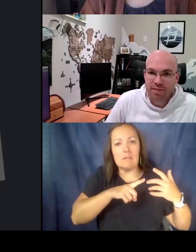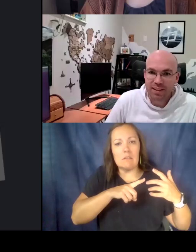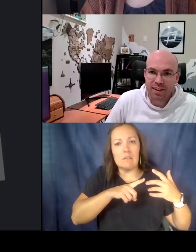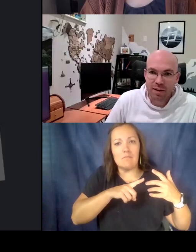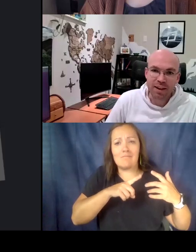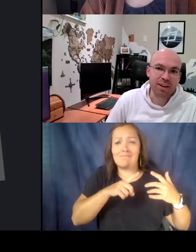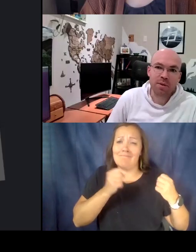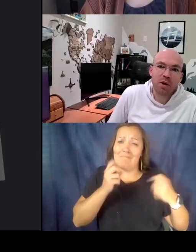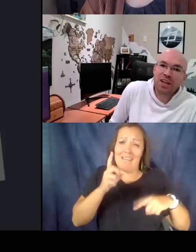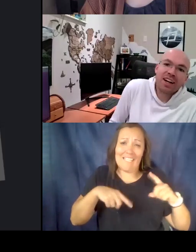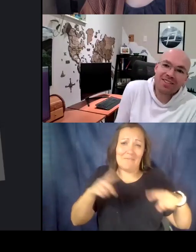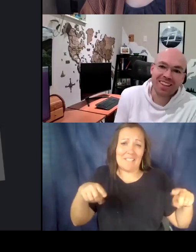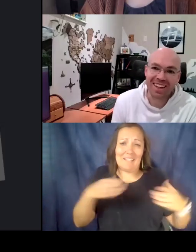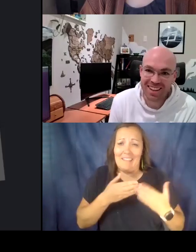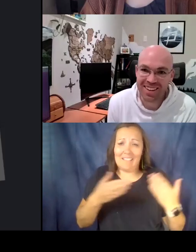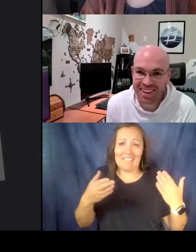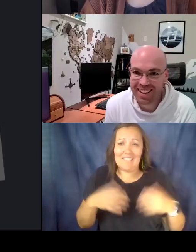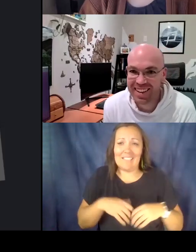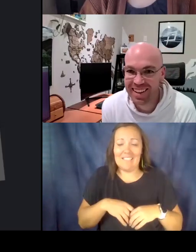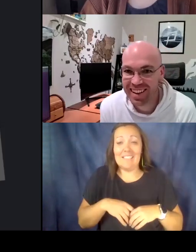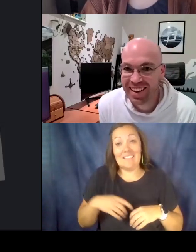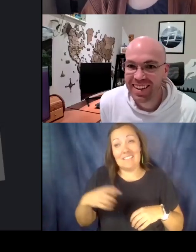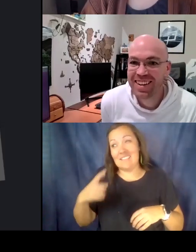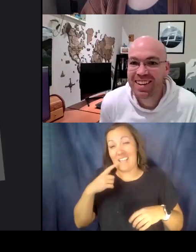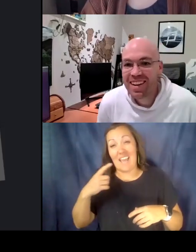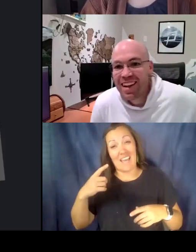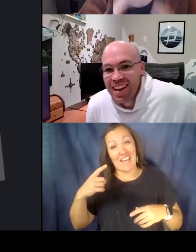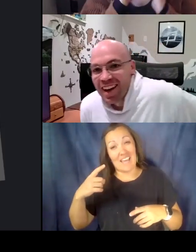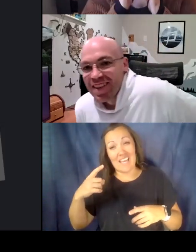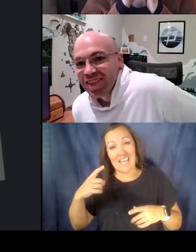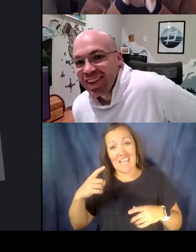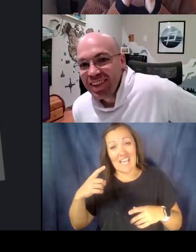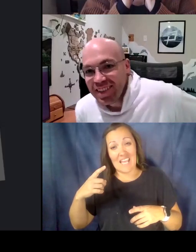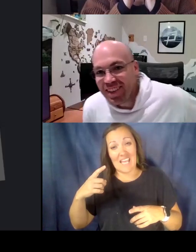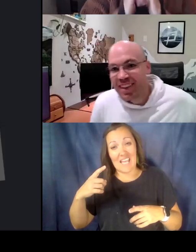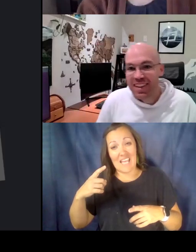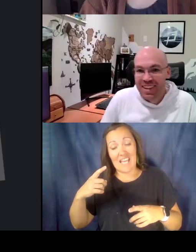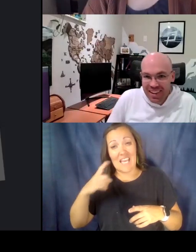Jay: It could be a whole pack. >> Devon: It's a whole book that I've written,